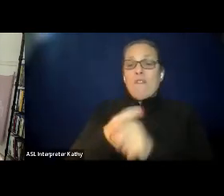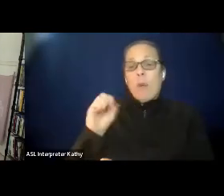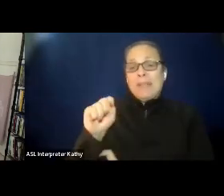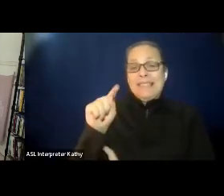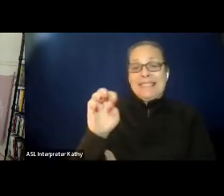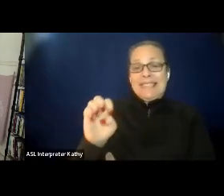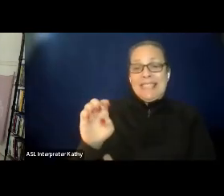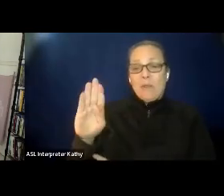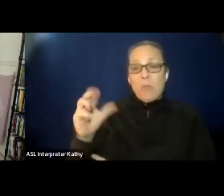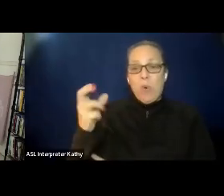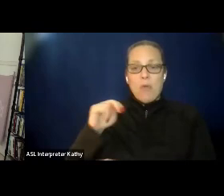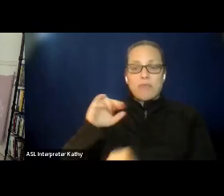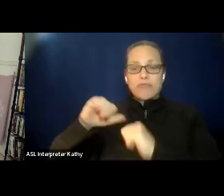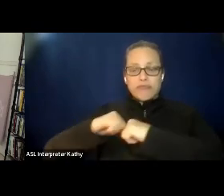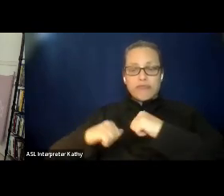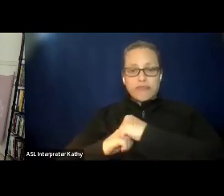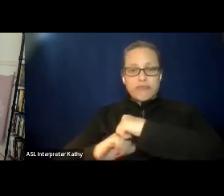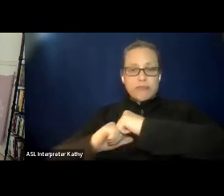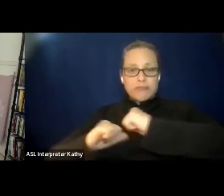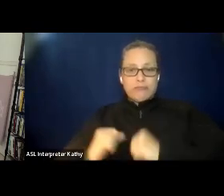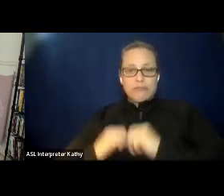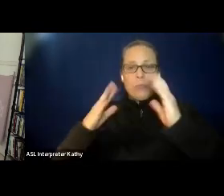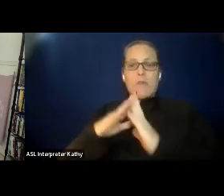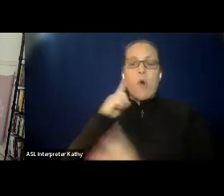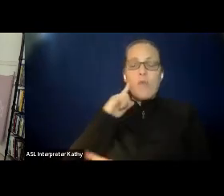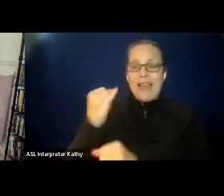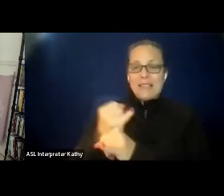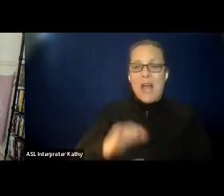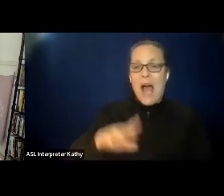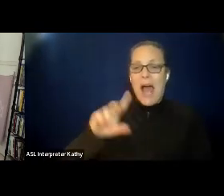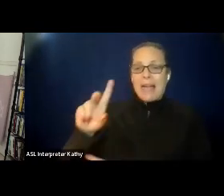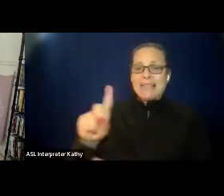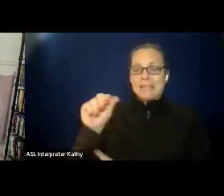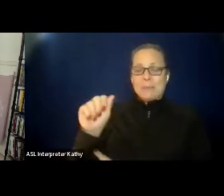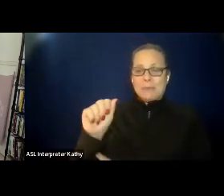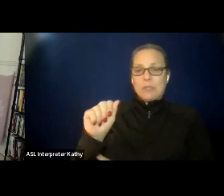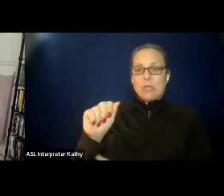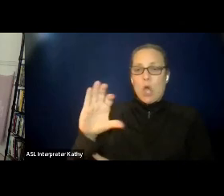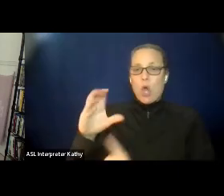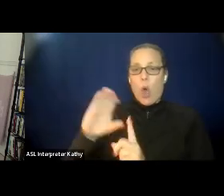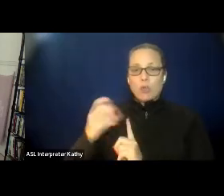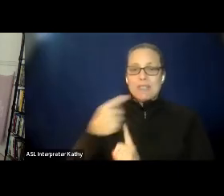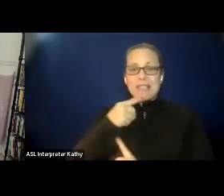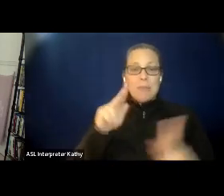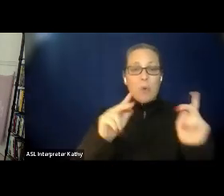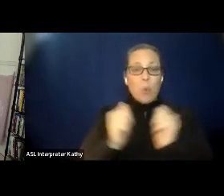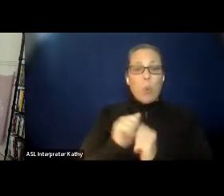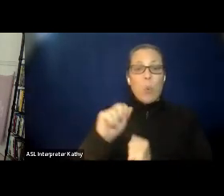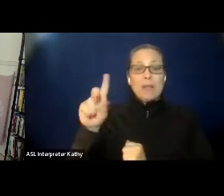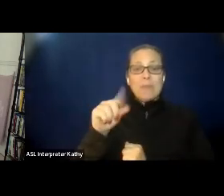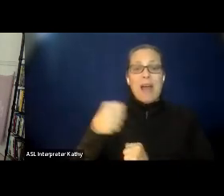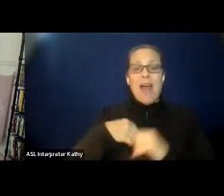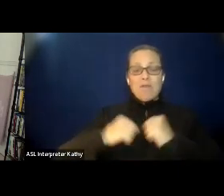experiences that and created something brand new. This quote from Steve Brown